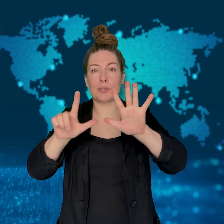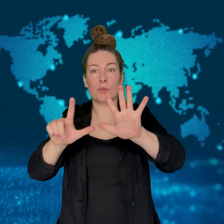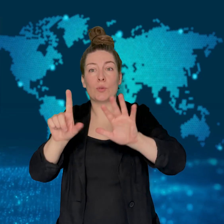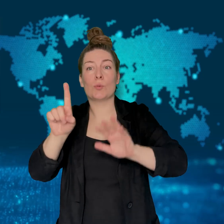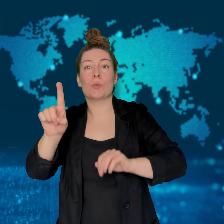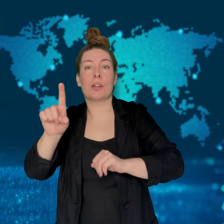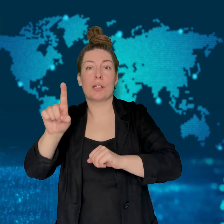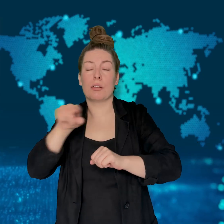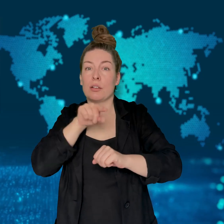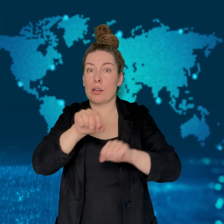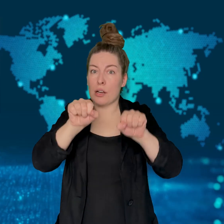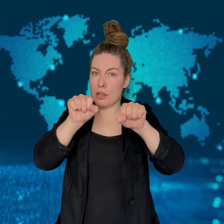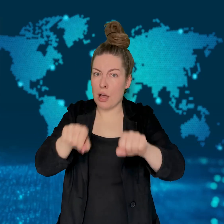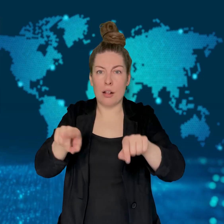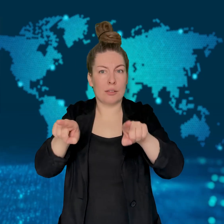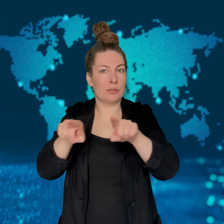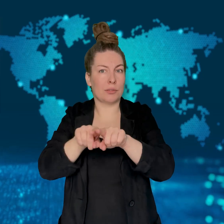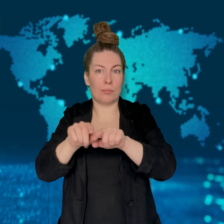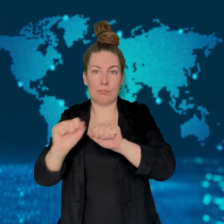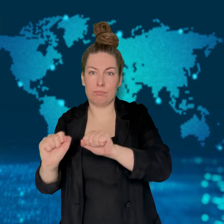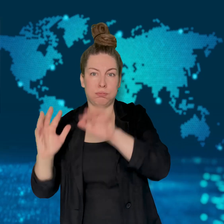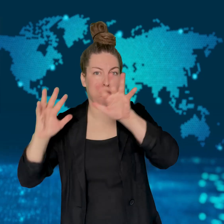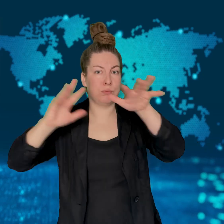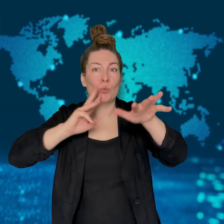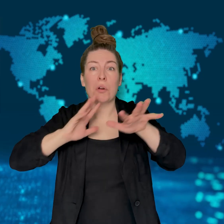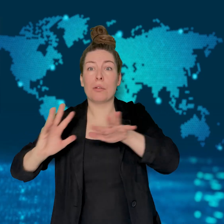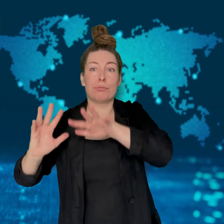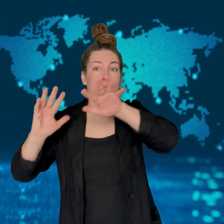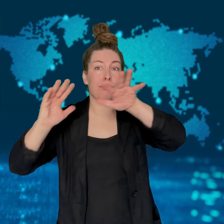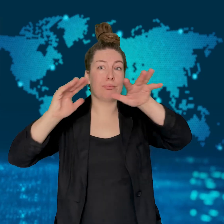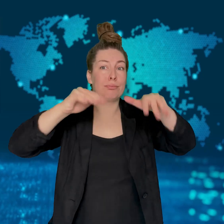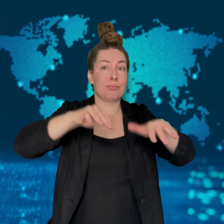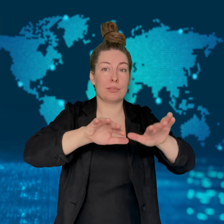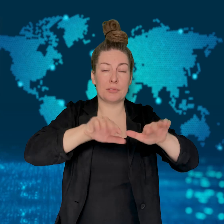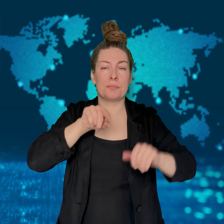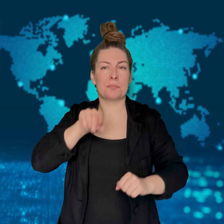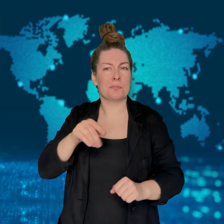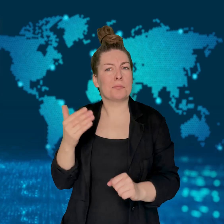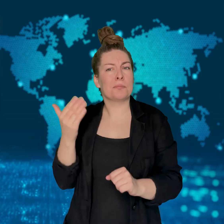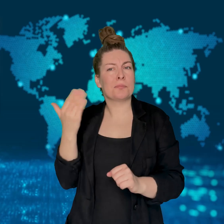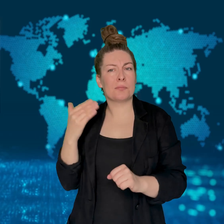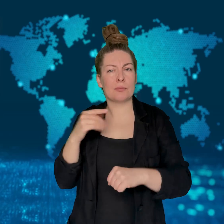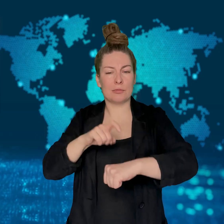If it collapsed into the water like in 1871, that could cause a tsunami.